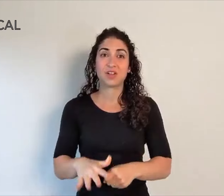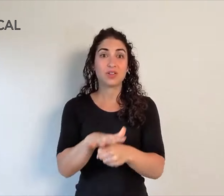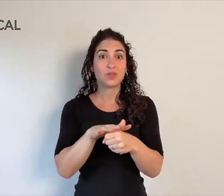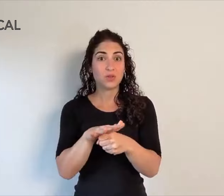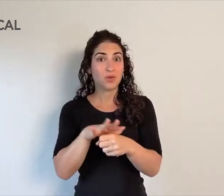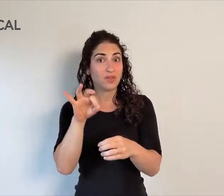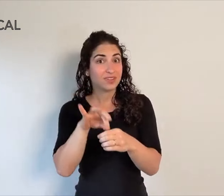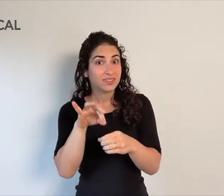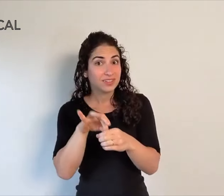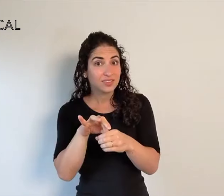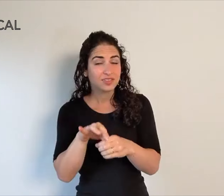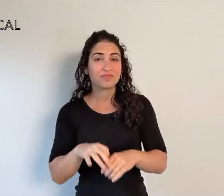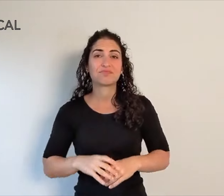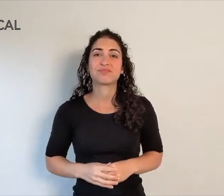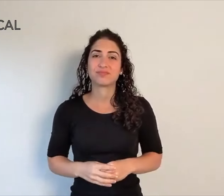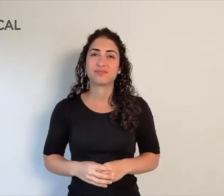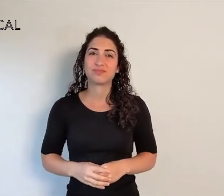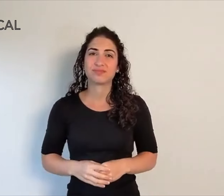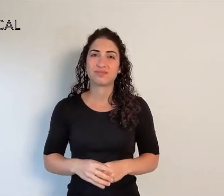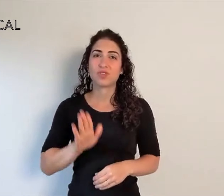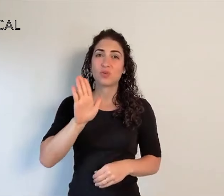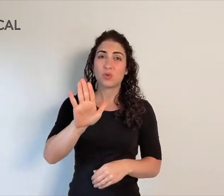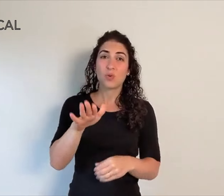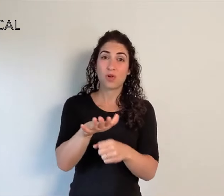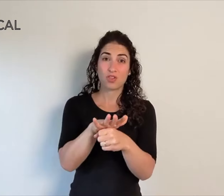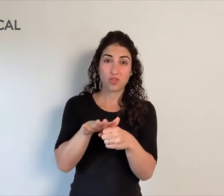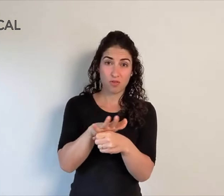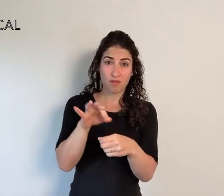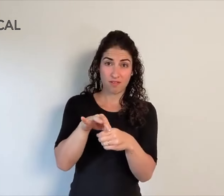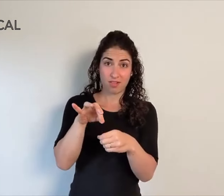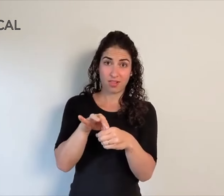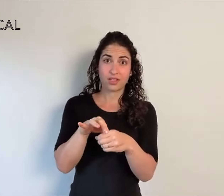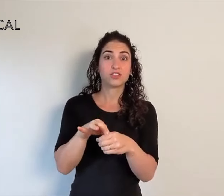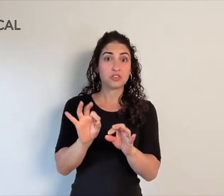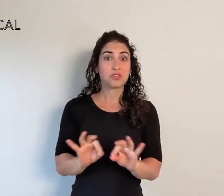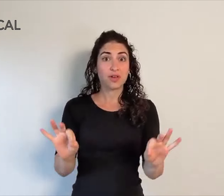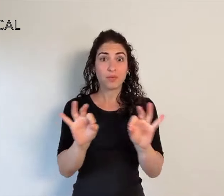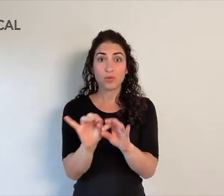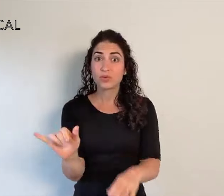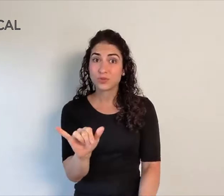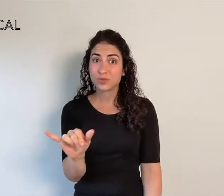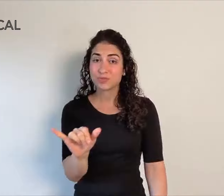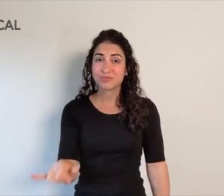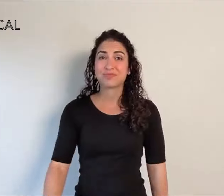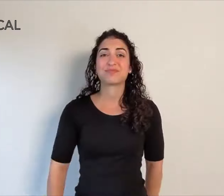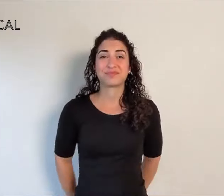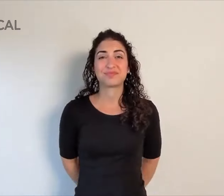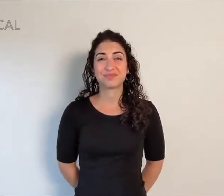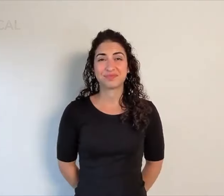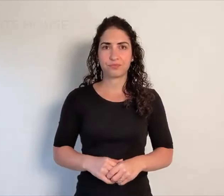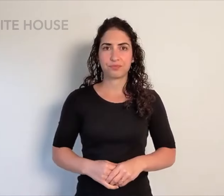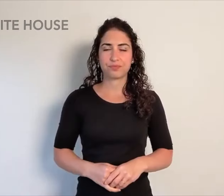LOCAL ELECTIONS Your local election is important, too!